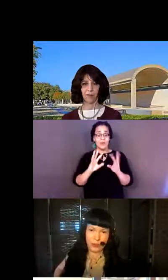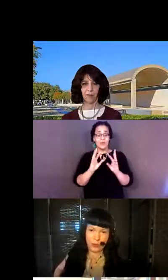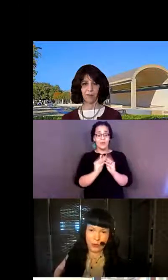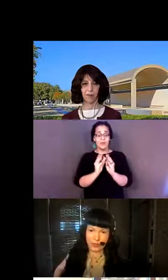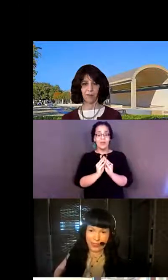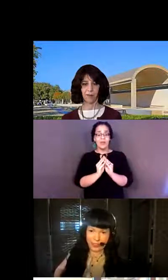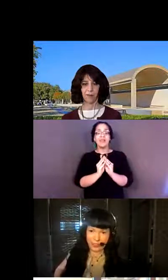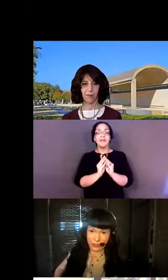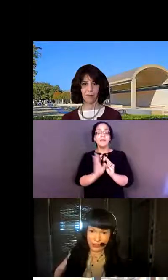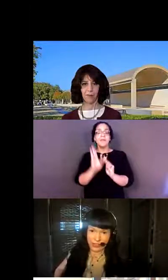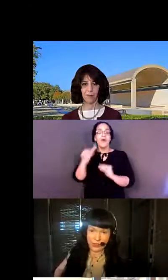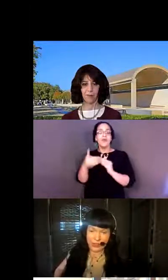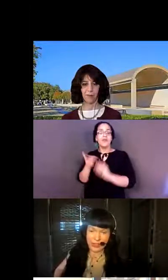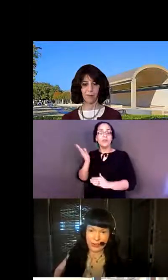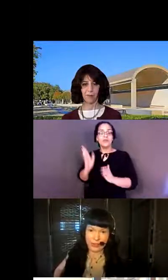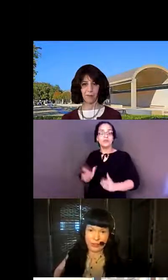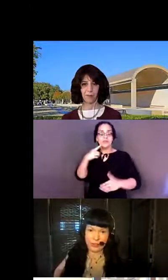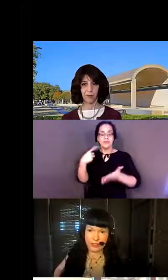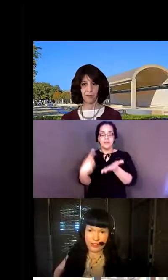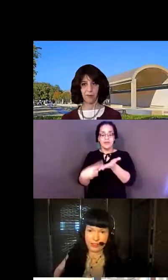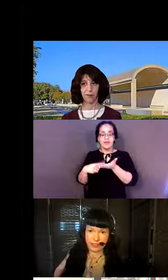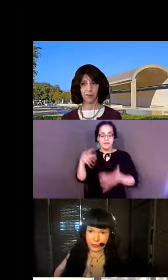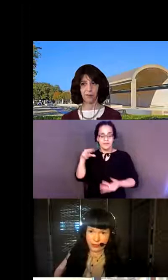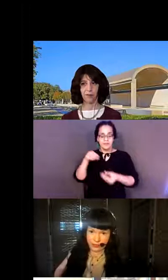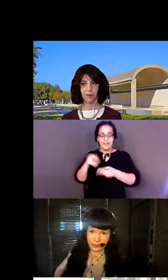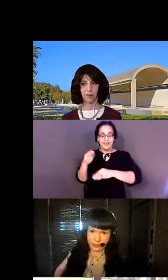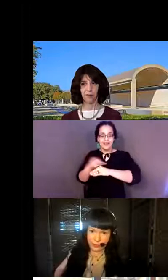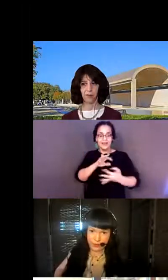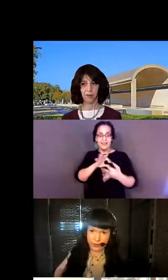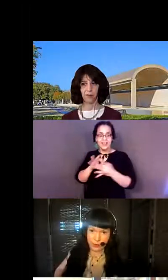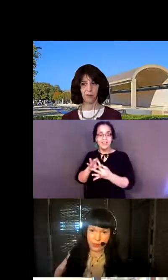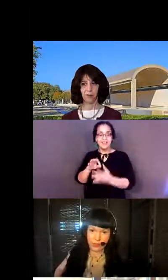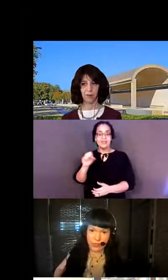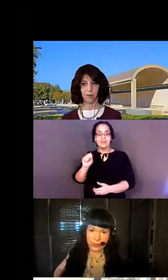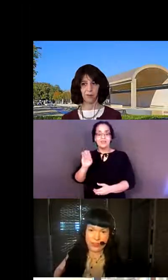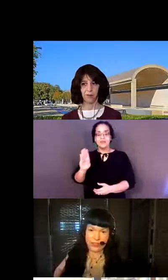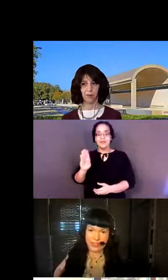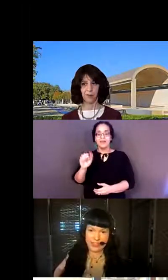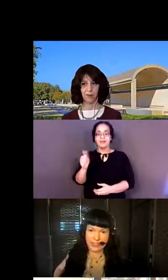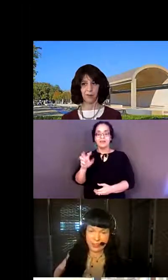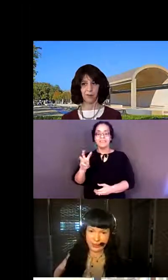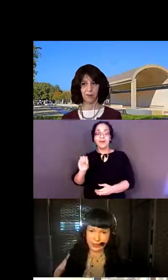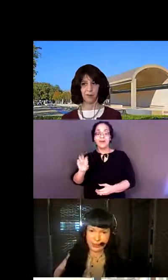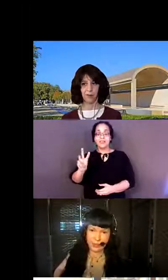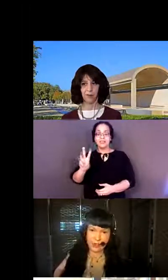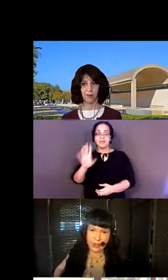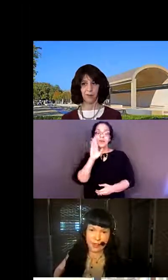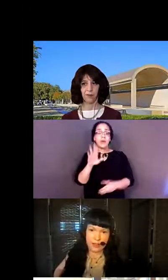over the history of Senate Bill 1606.